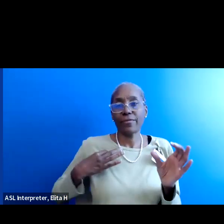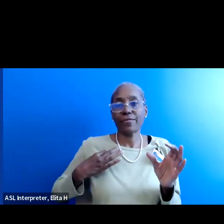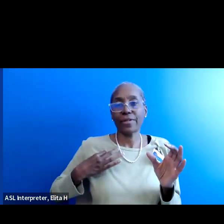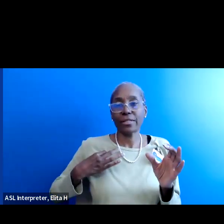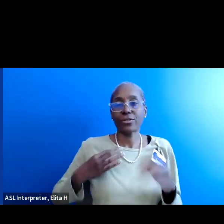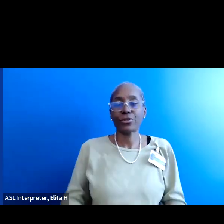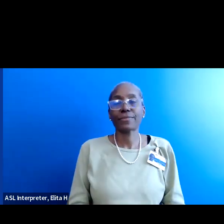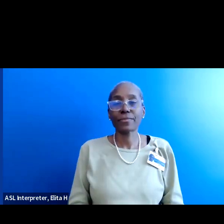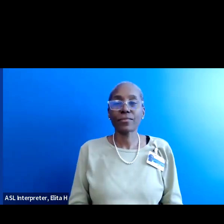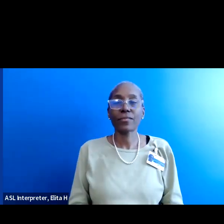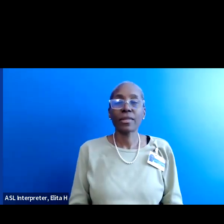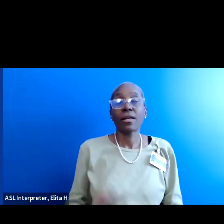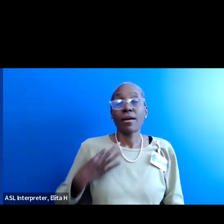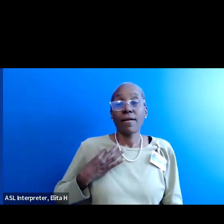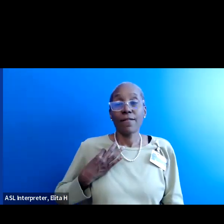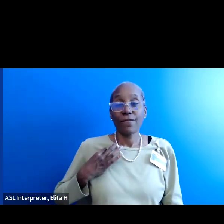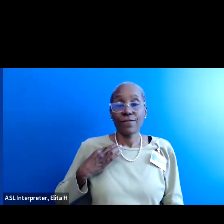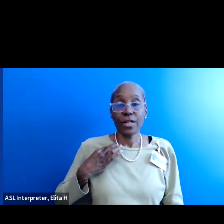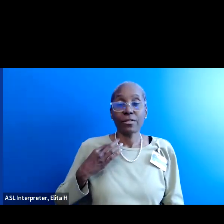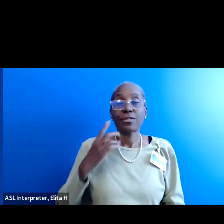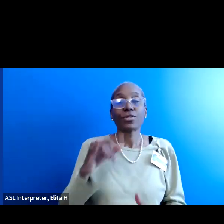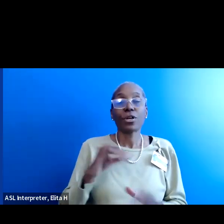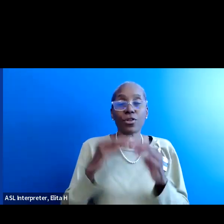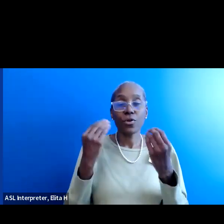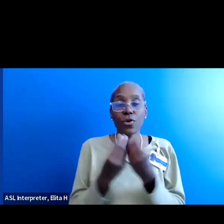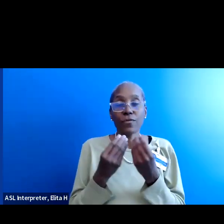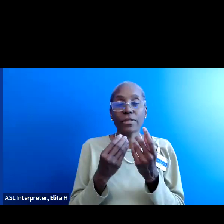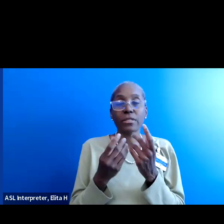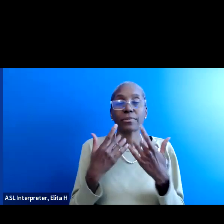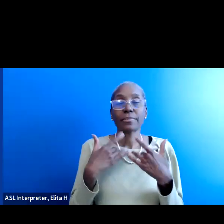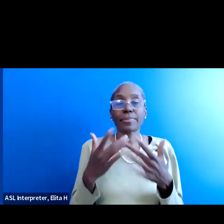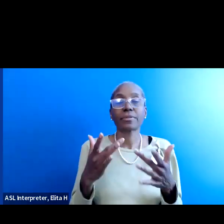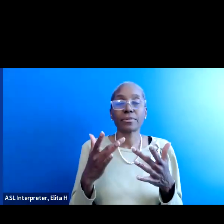So volunteers of the office, those volunteer representatives receive the